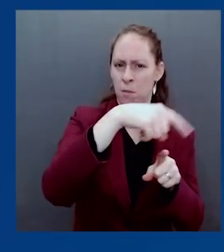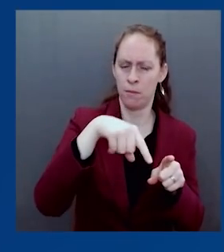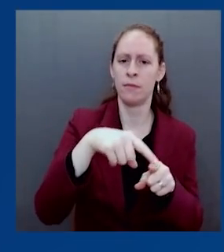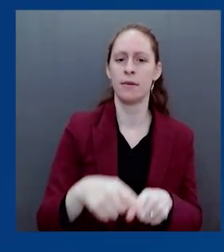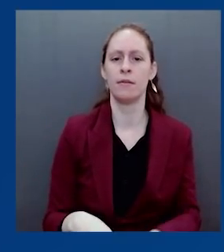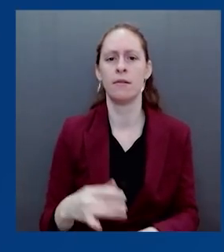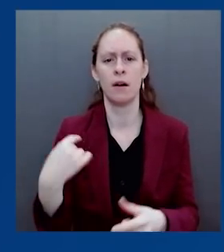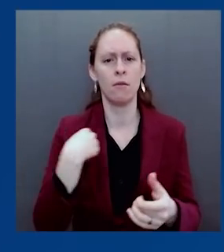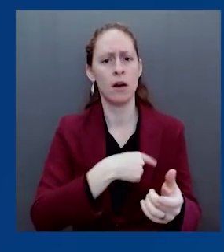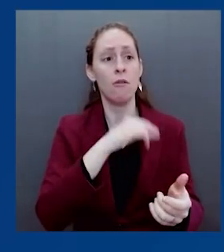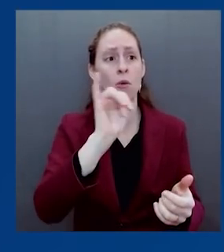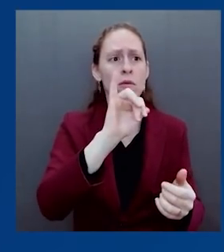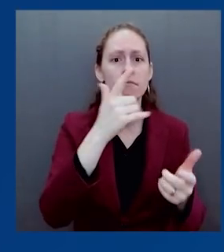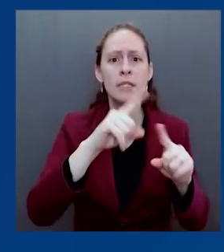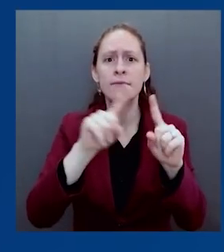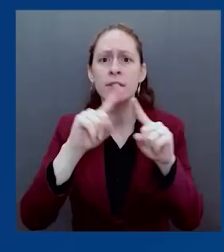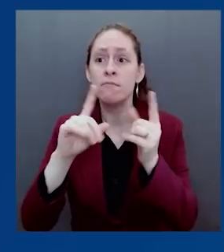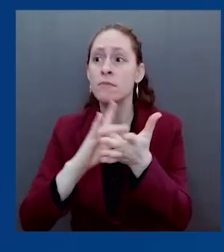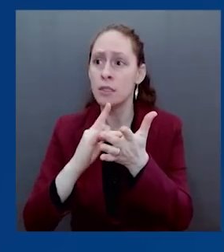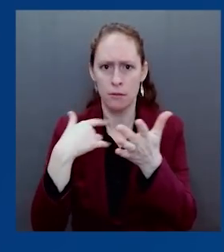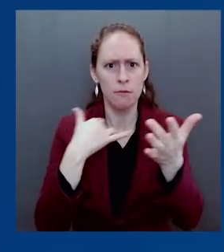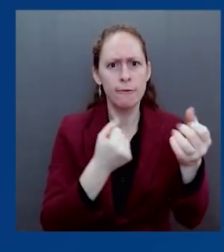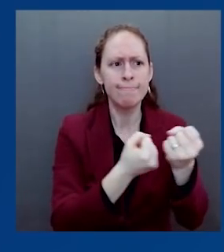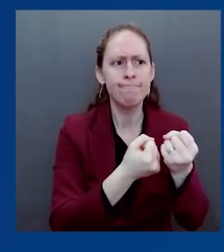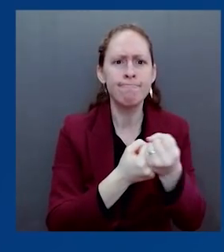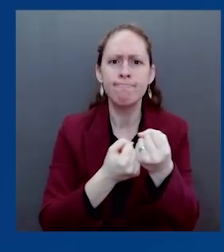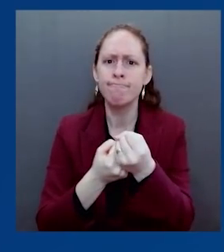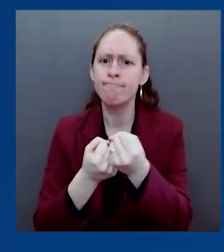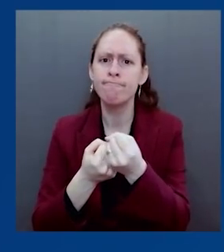Just this week, we completed the purchase of another 600,000 treatment